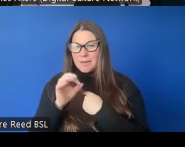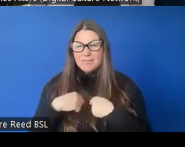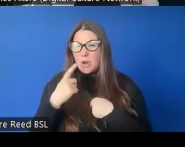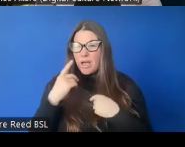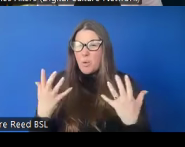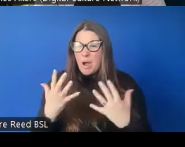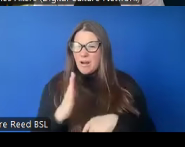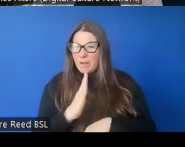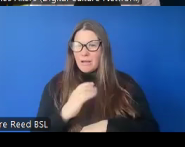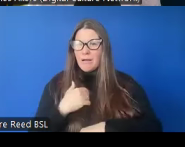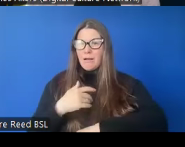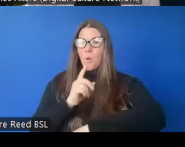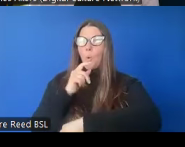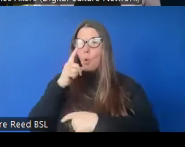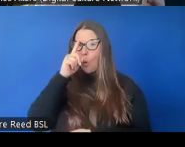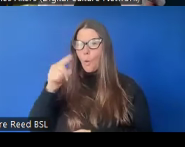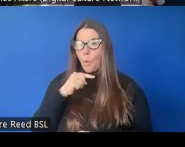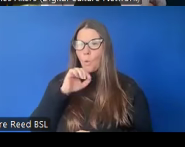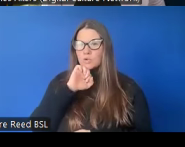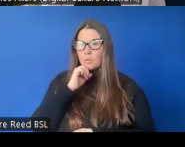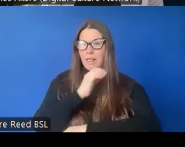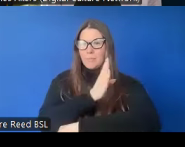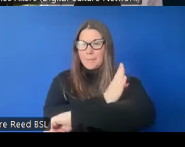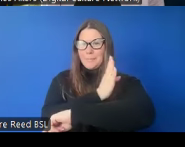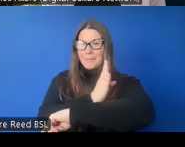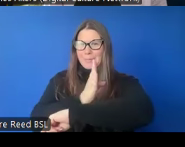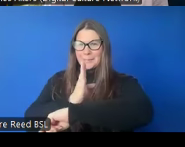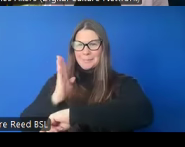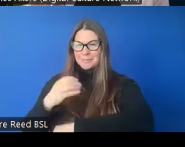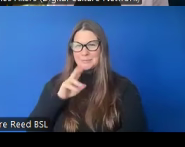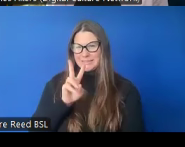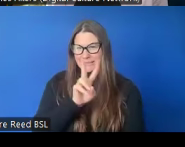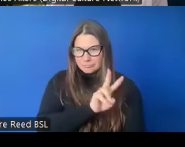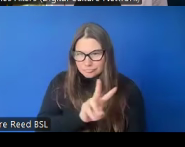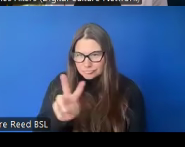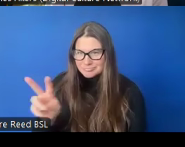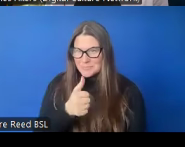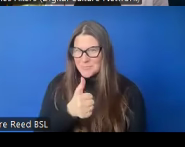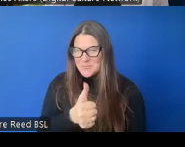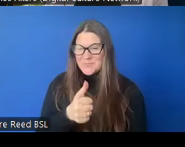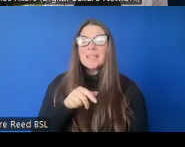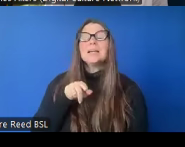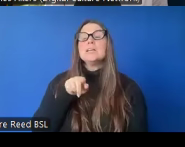Our first interactive element of today is a question for you. If you'd like to put in the chat the answer to this one,